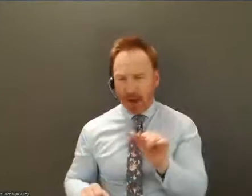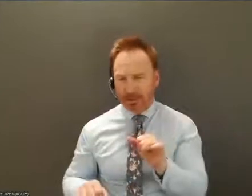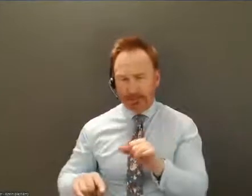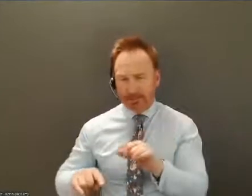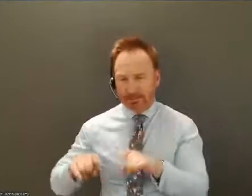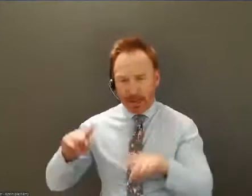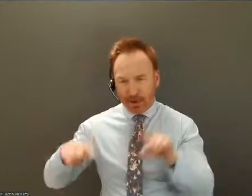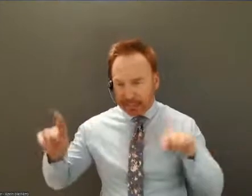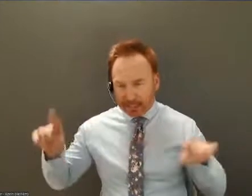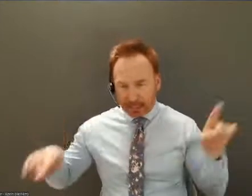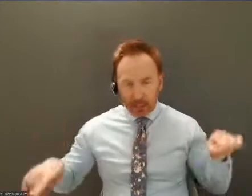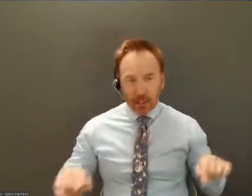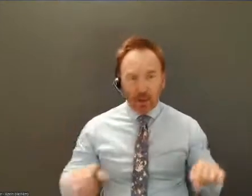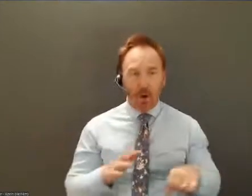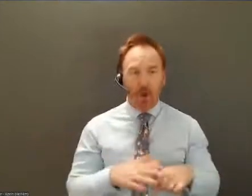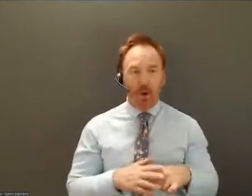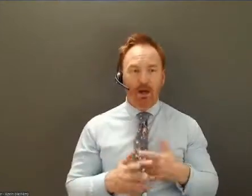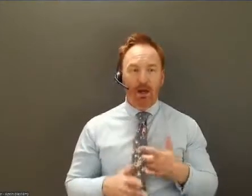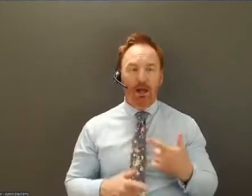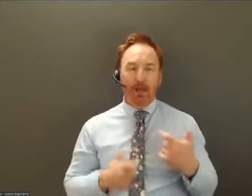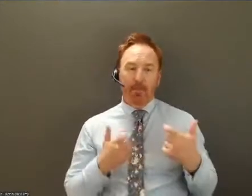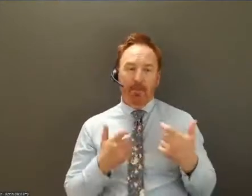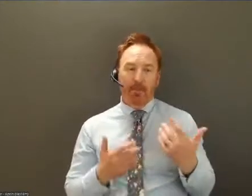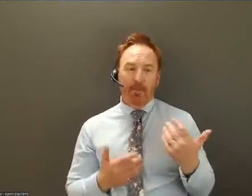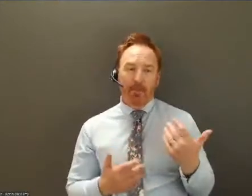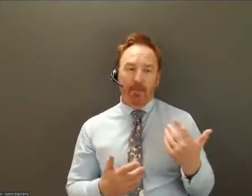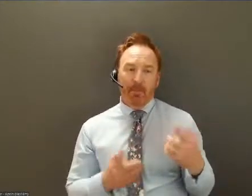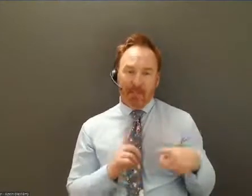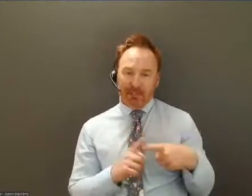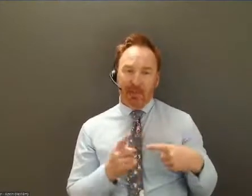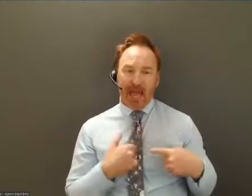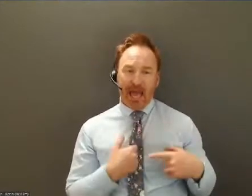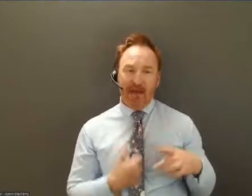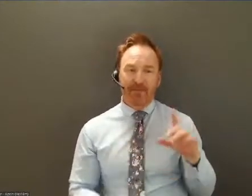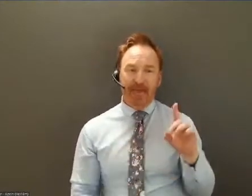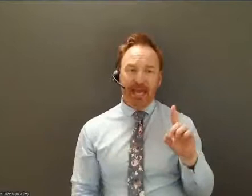a significant uptick in demand.